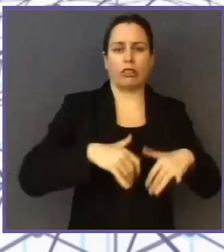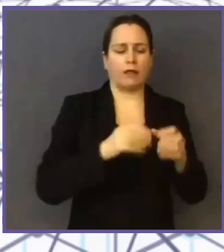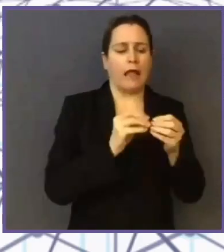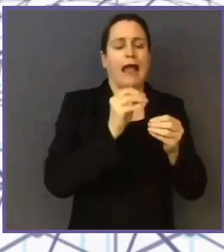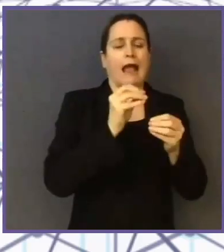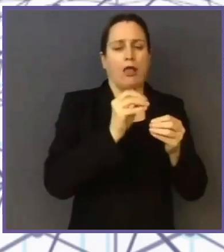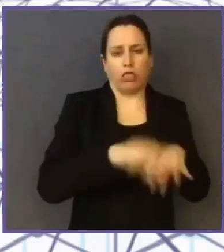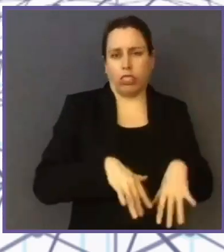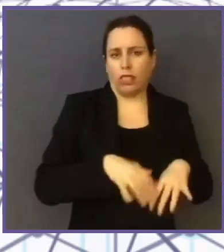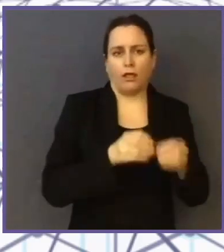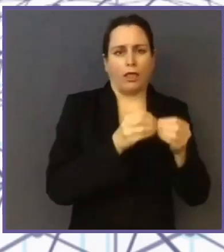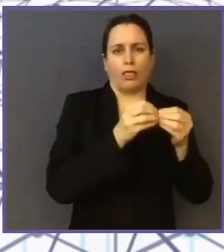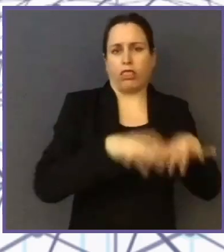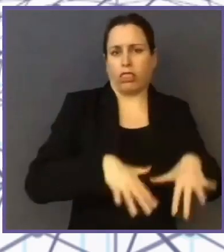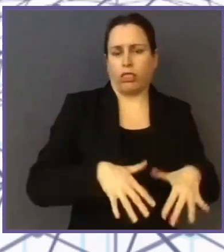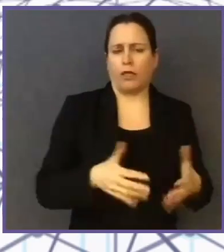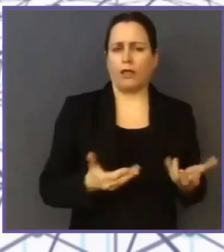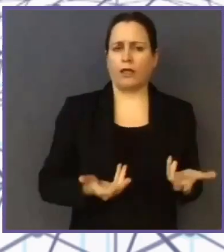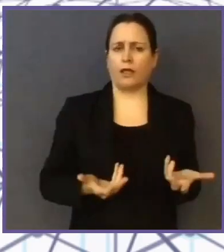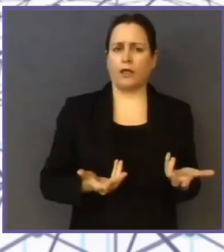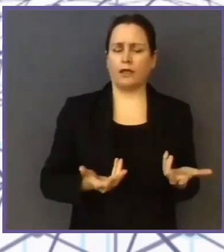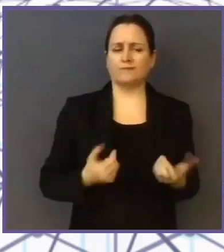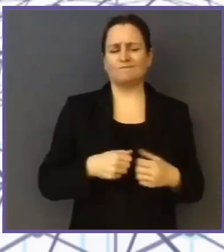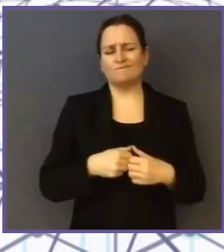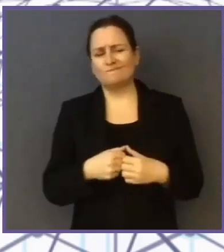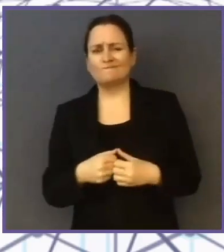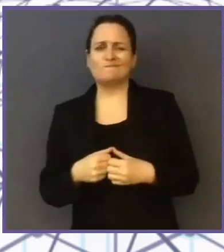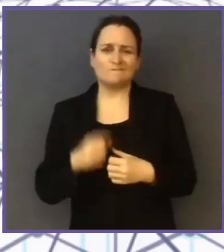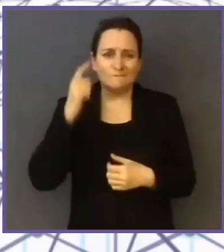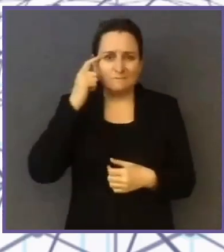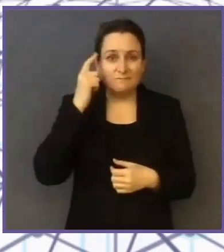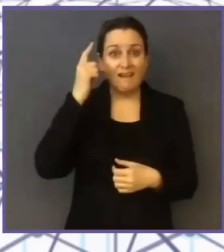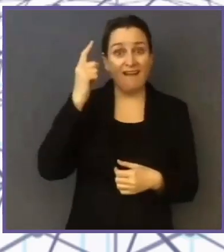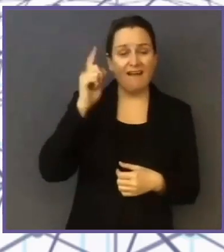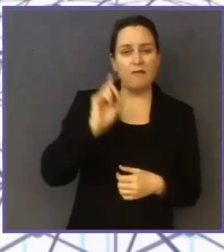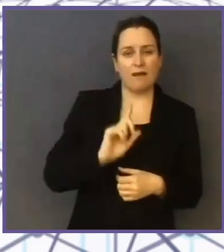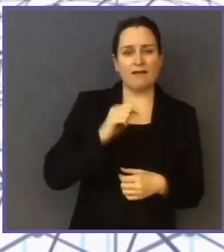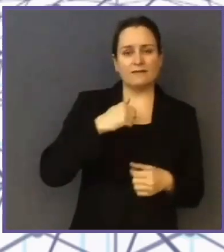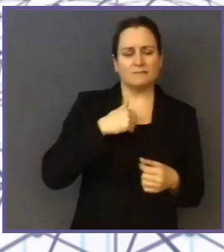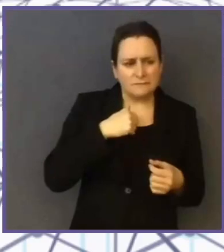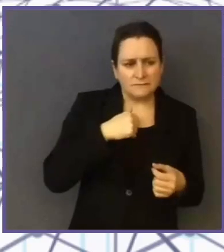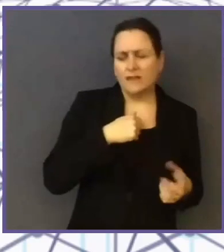It's really hard to actually put in the mechanisms in place to be able to collect that data if you're on limited funds.